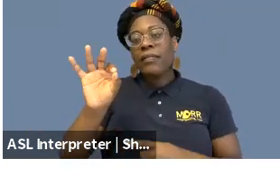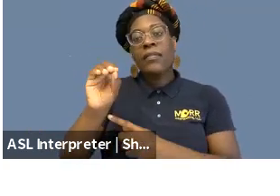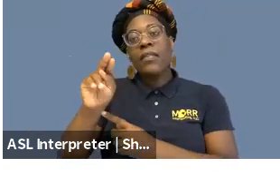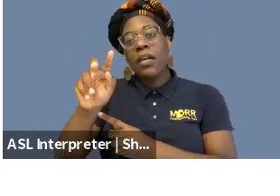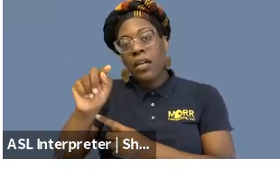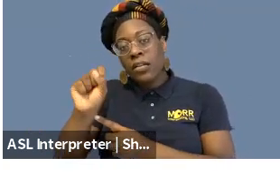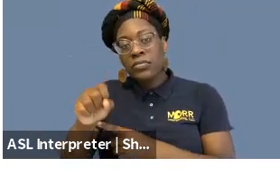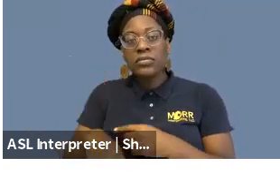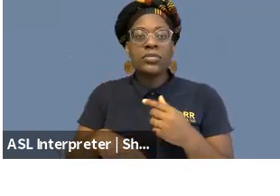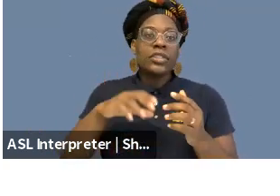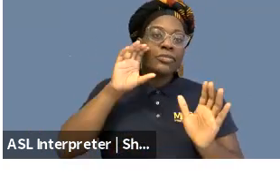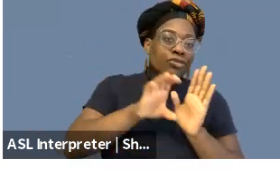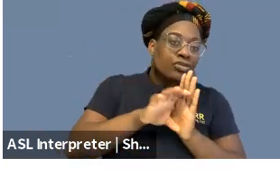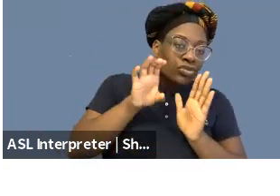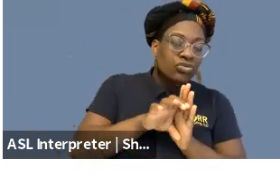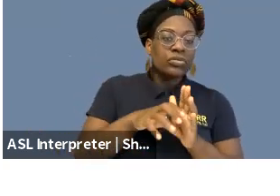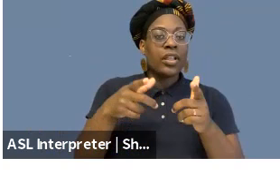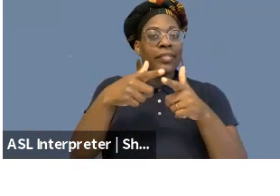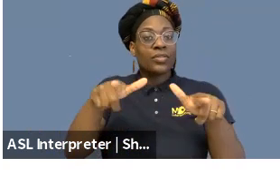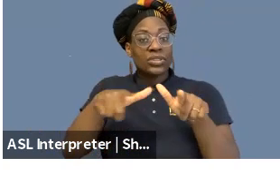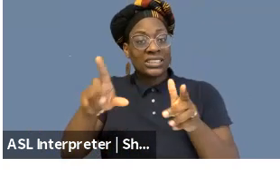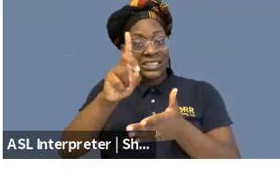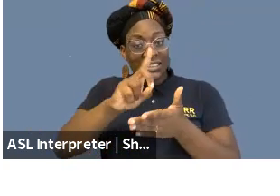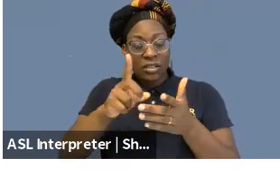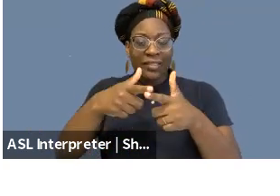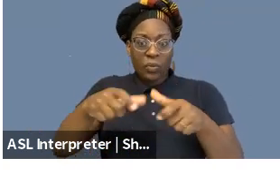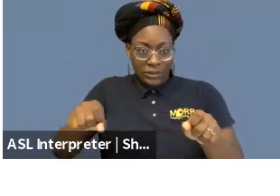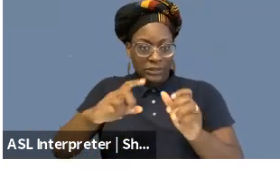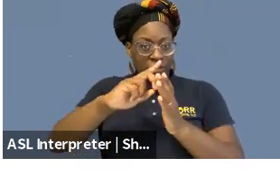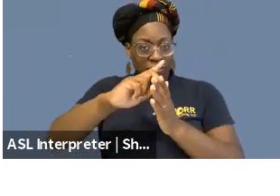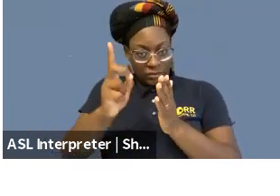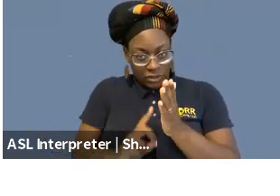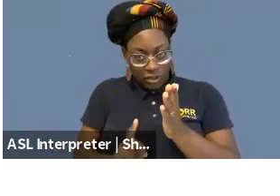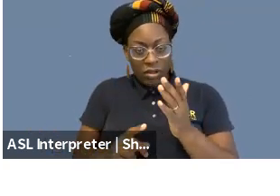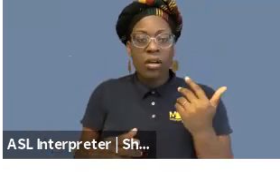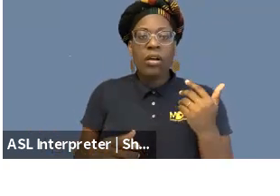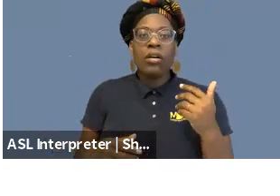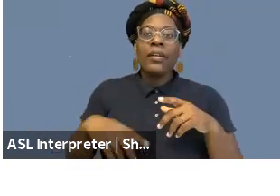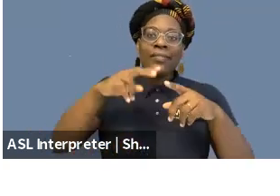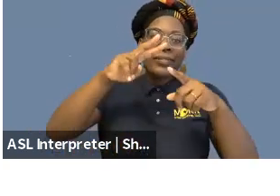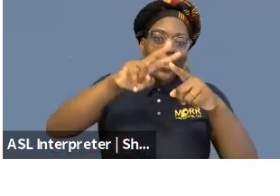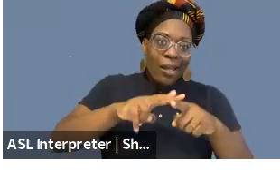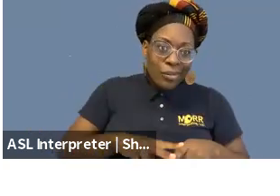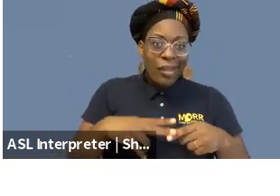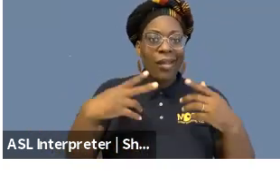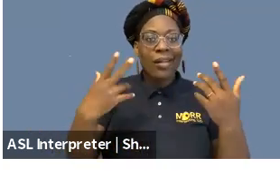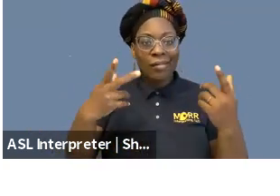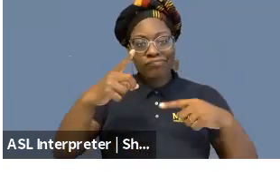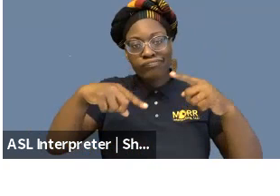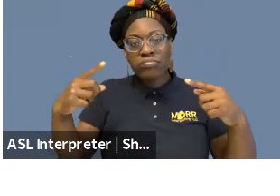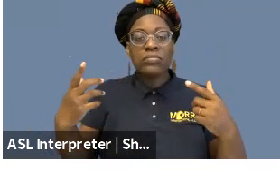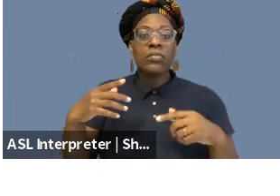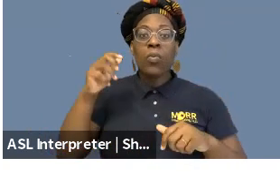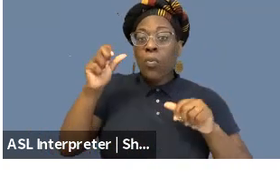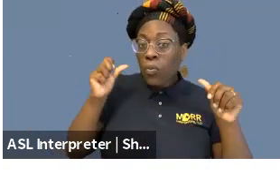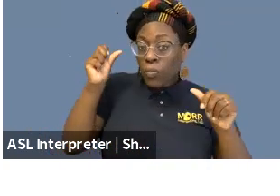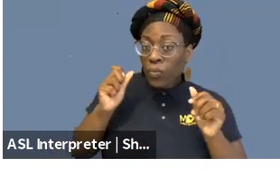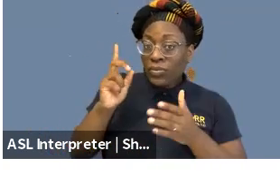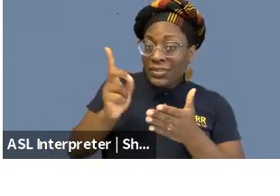vocabulary); Audio design ; Gestural design (movement and gesture);